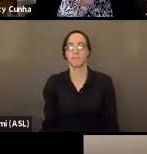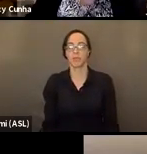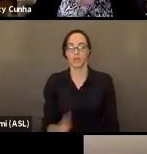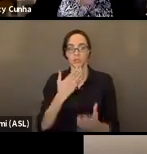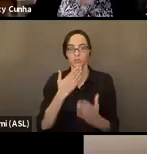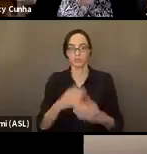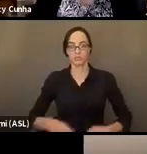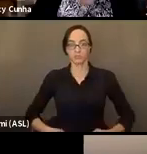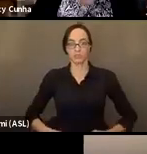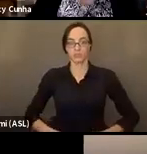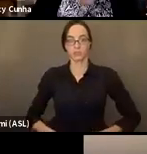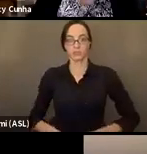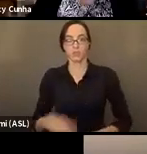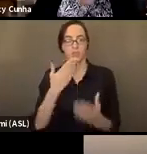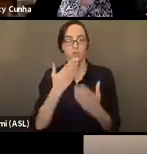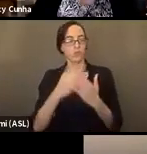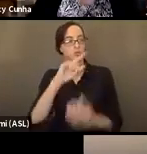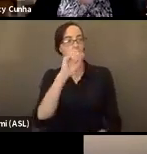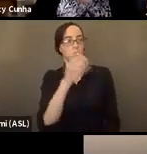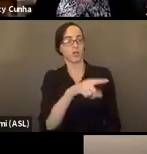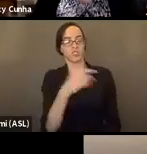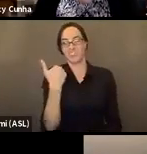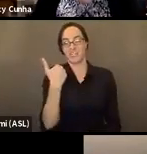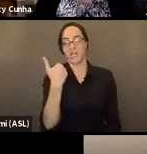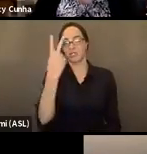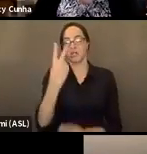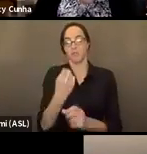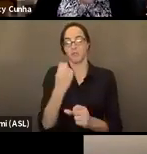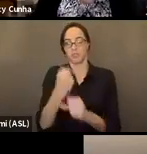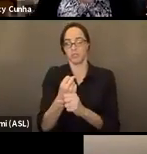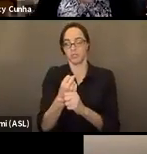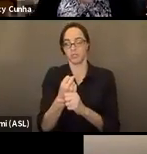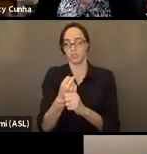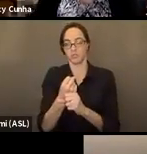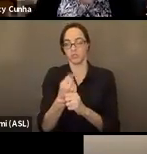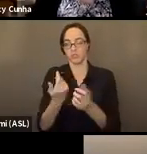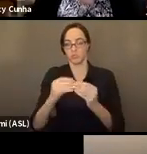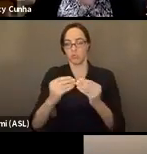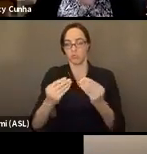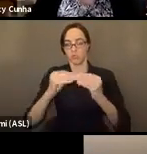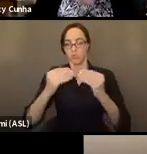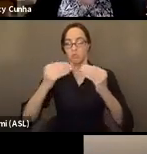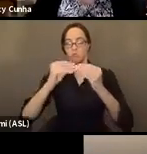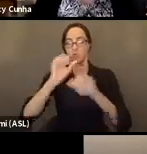over the last couple years there's been more and more work put on this particular area i know that